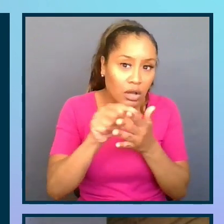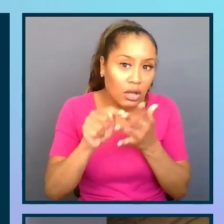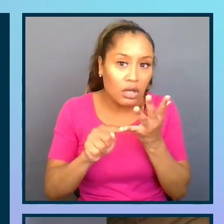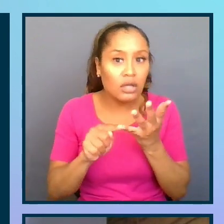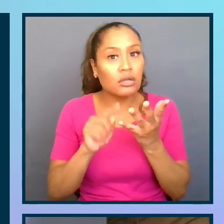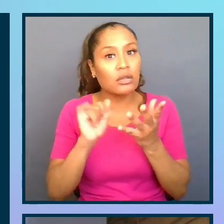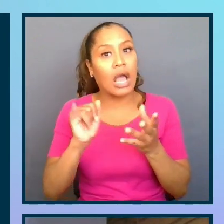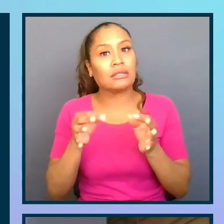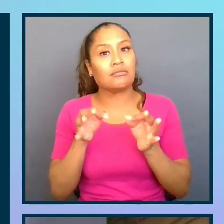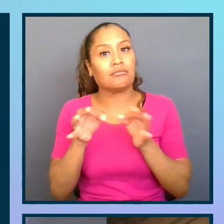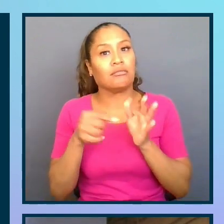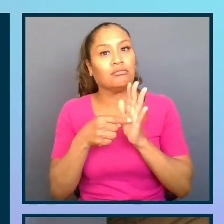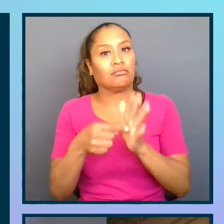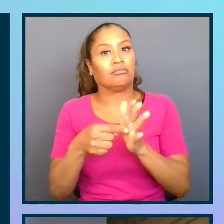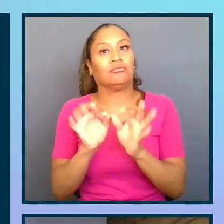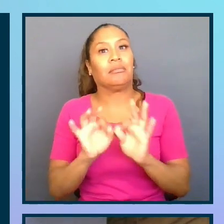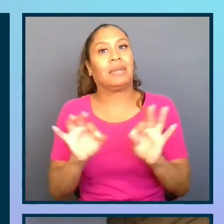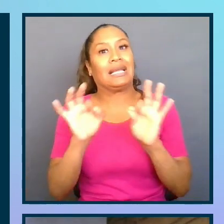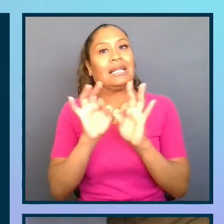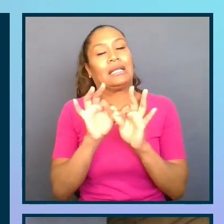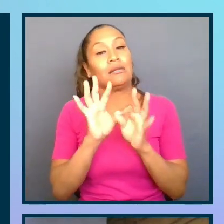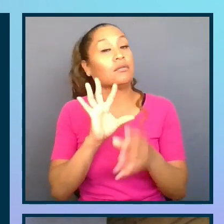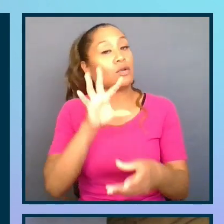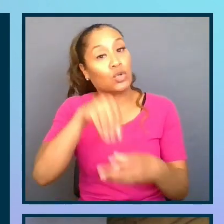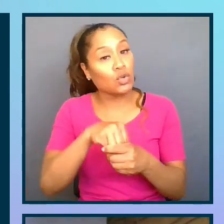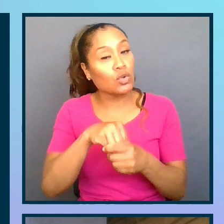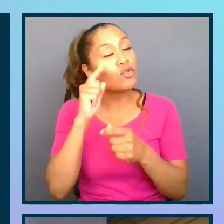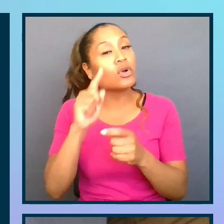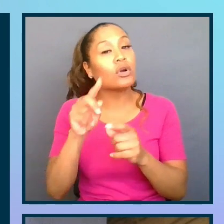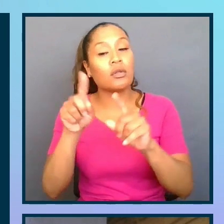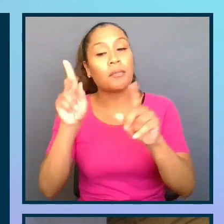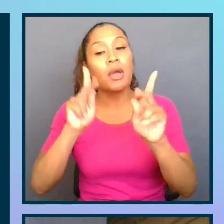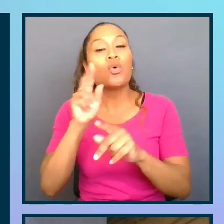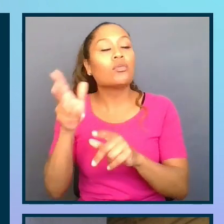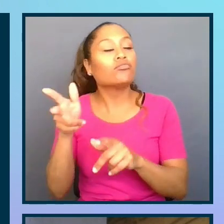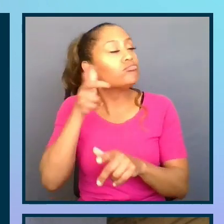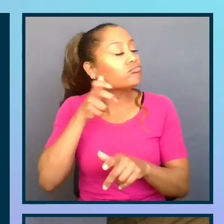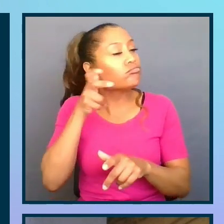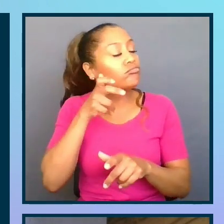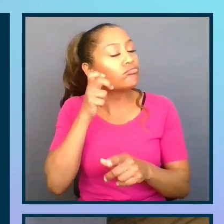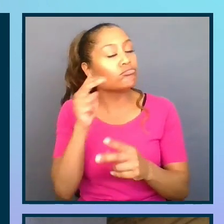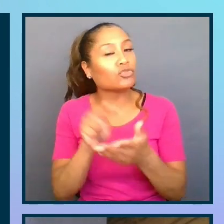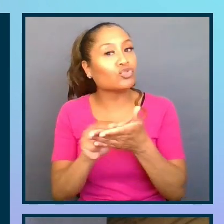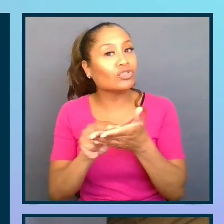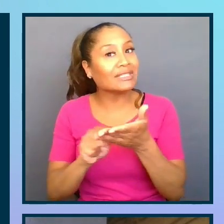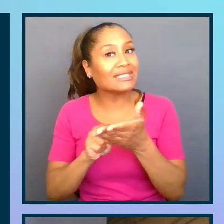making sure that that is included for screen reader users. Hit area, touch target size,